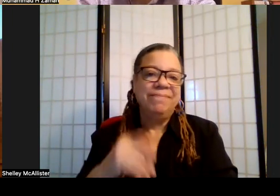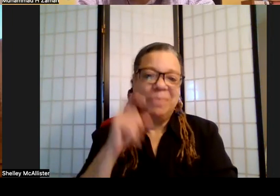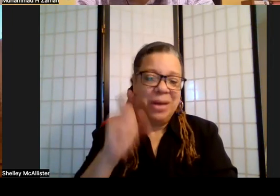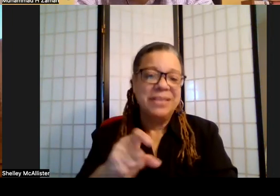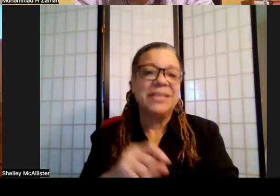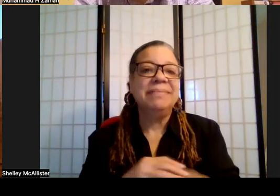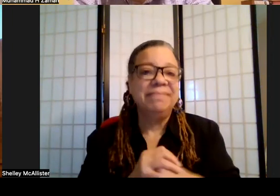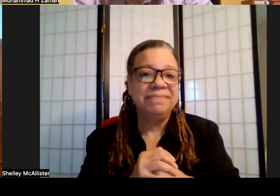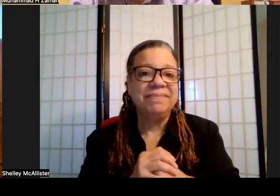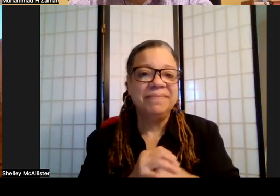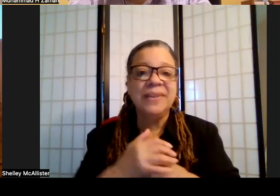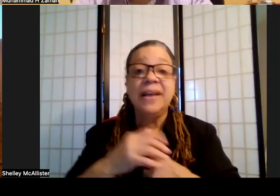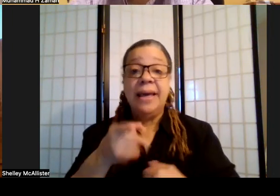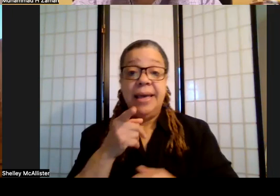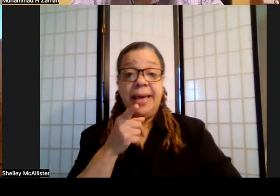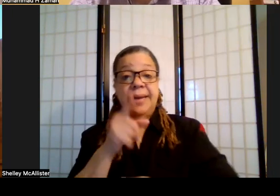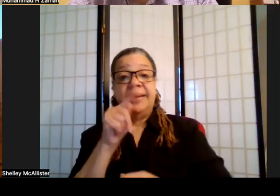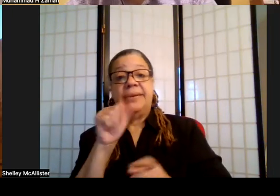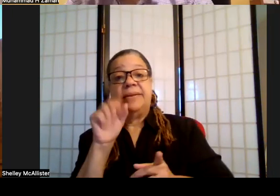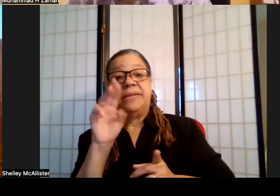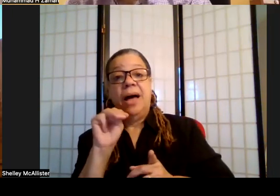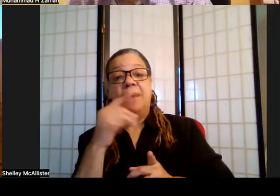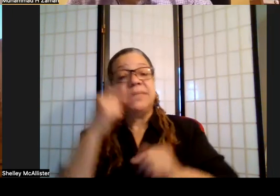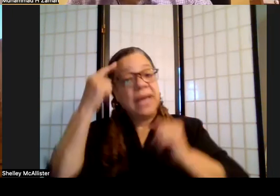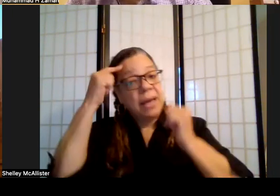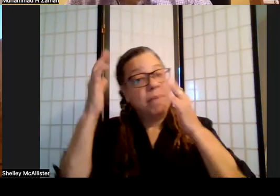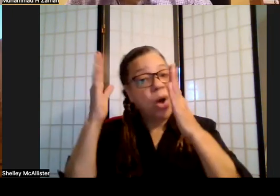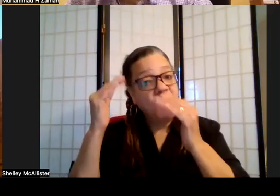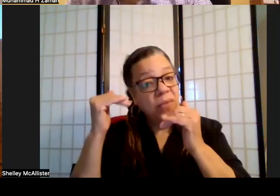And there are some hopeful elements here, that I think you emphasize, uh,